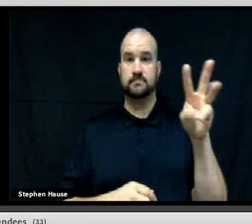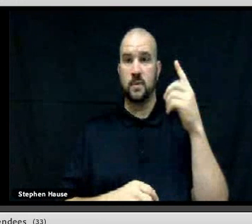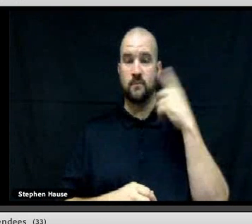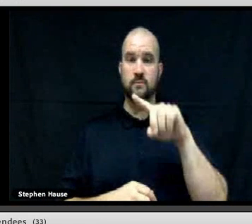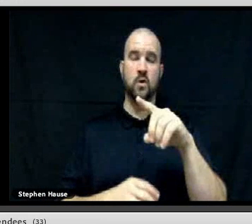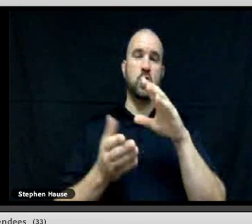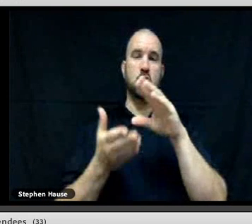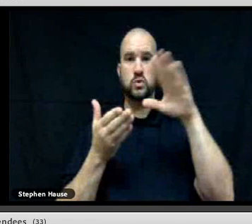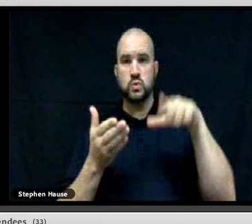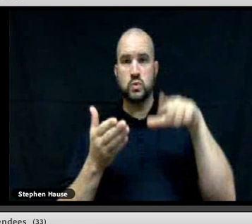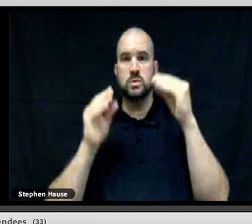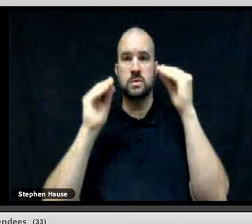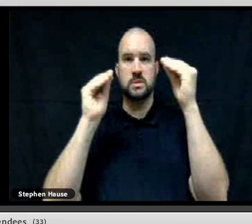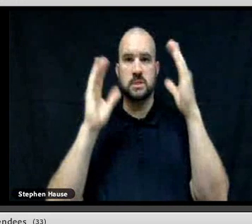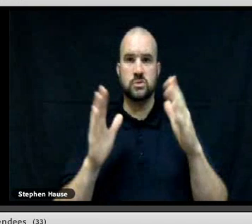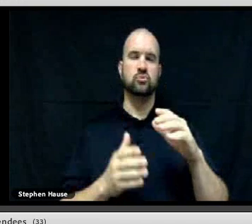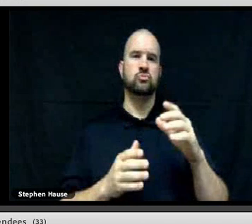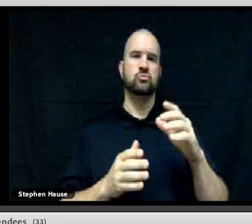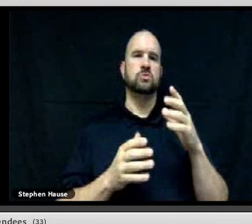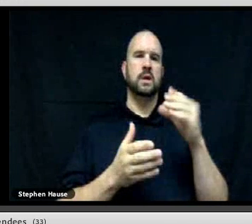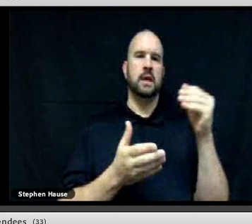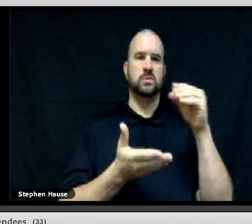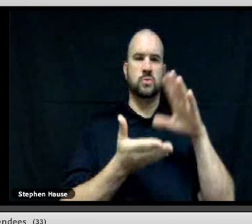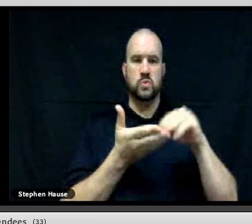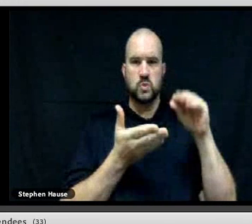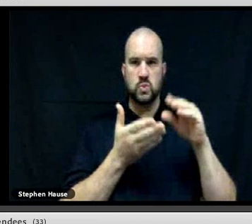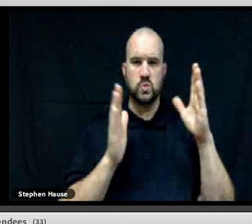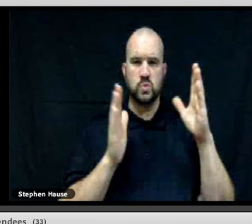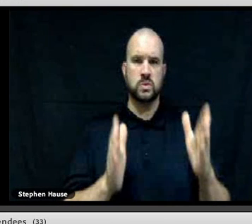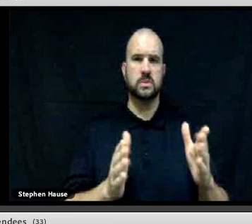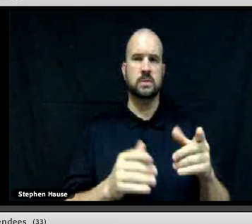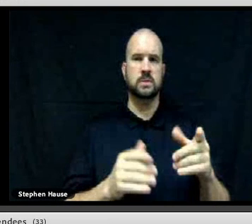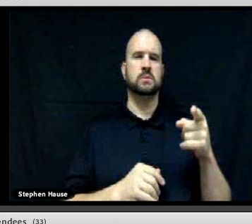DPLA is also a powerful platform that enables new and transformative